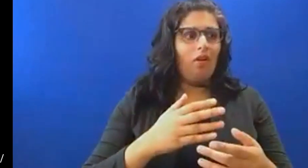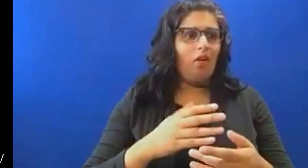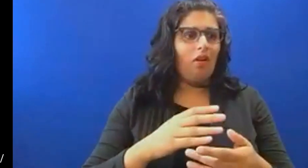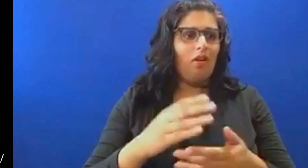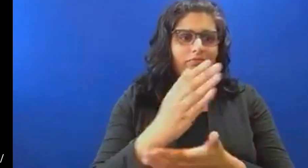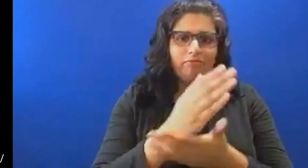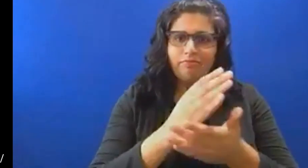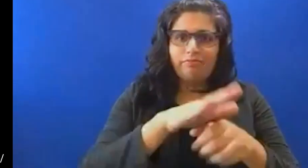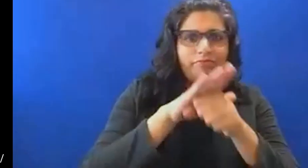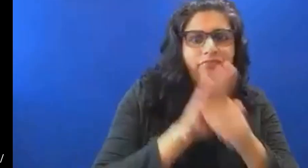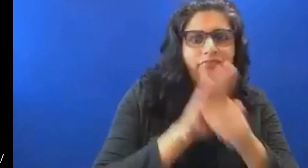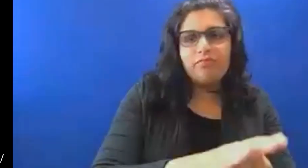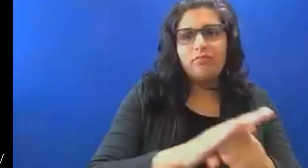else whose experiences are different than yours.